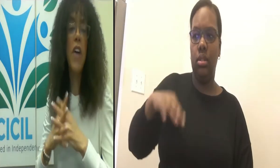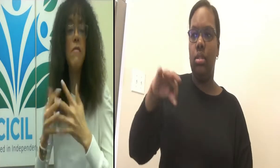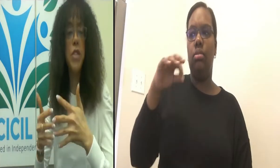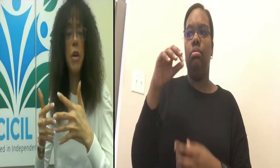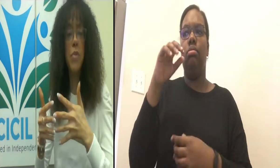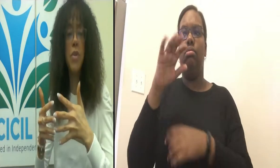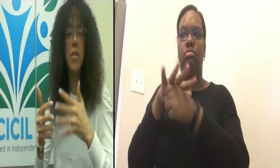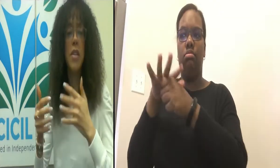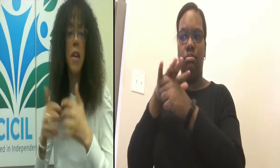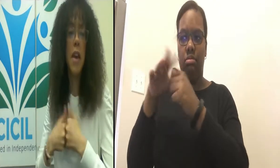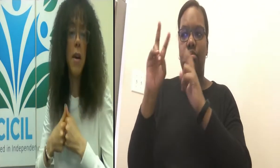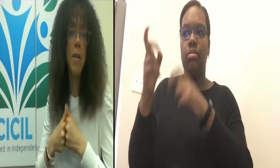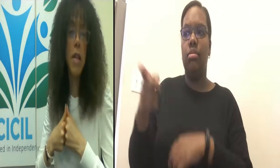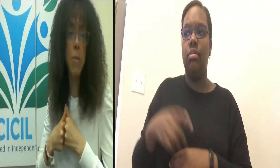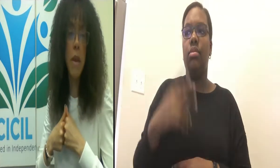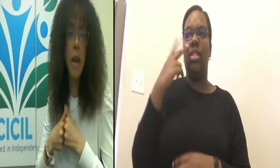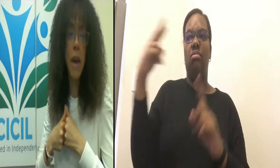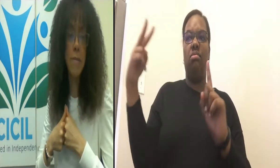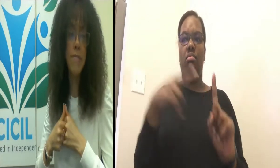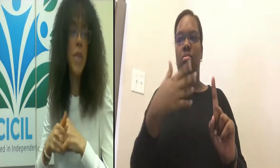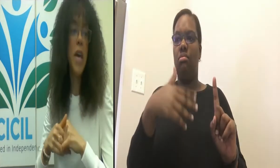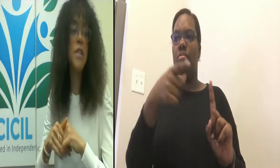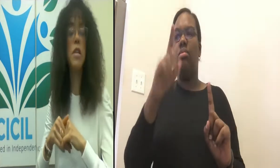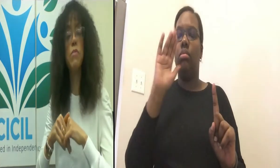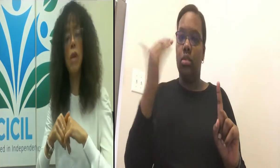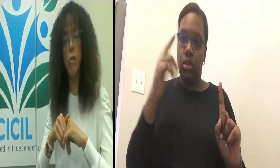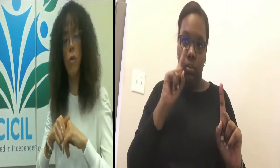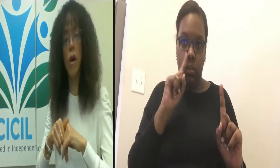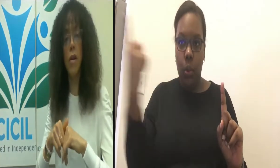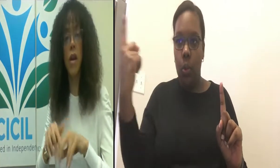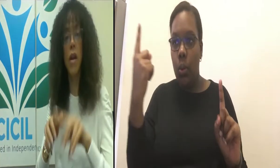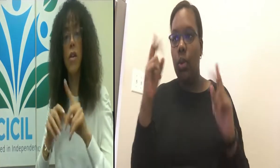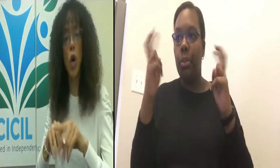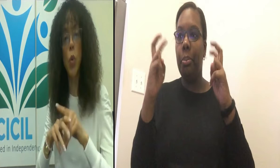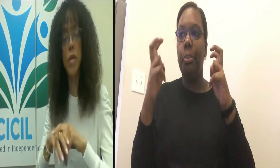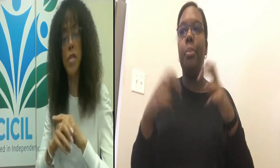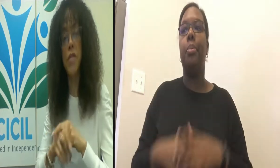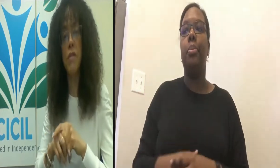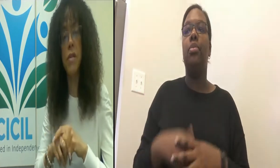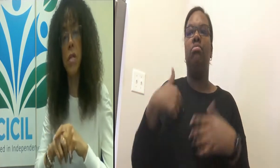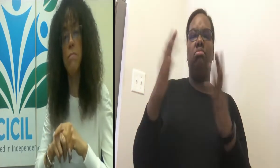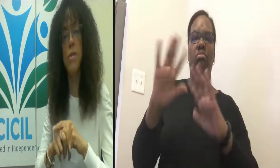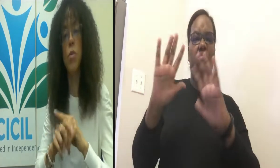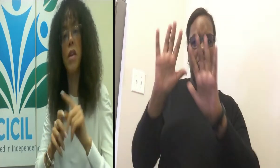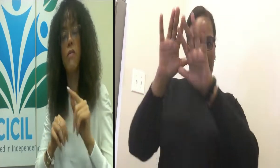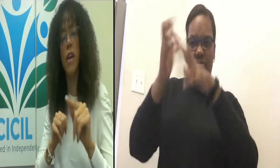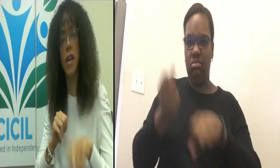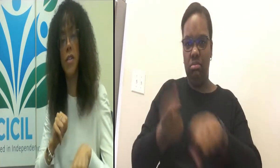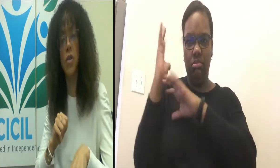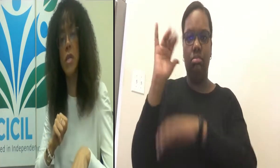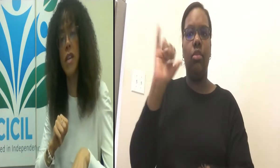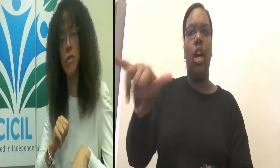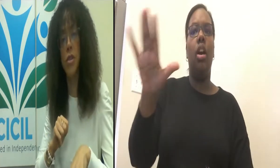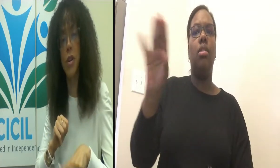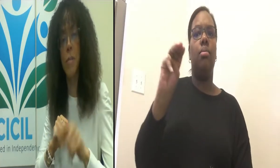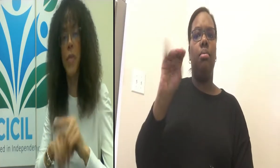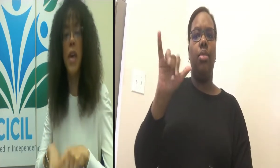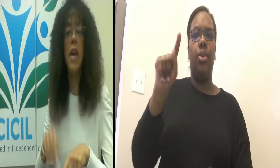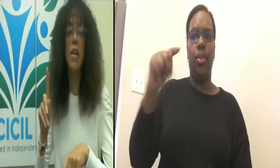organization this video is for you. So five tips let's begin. Tip number one